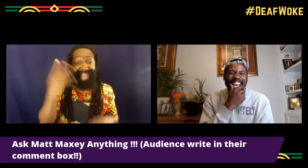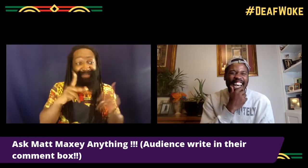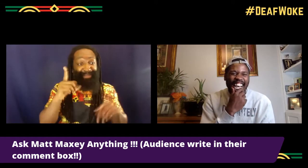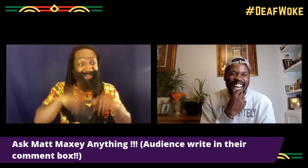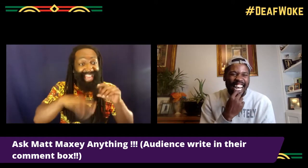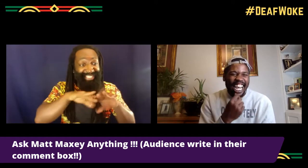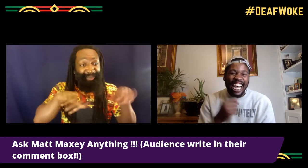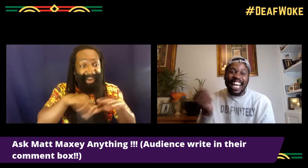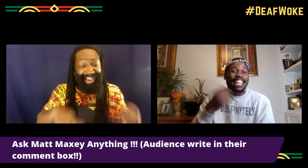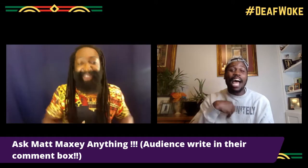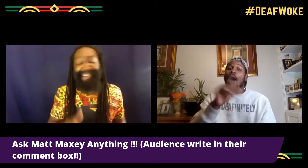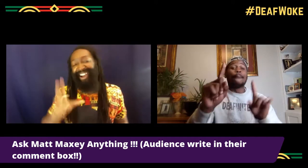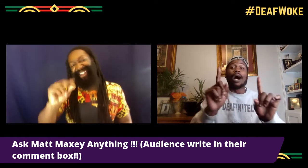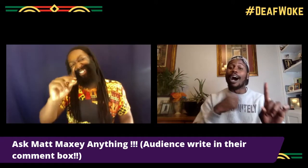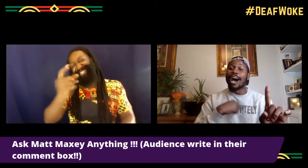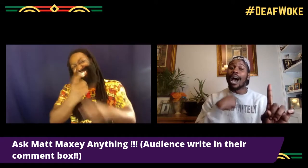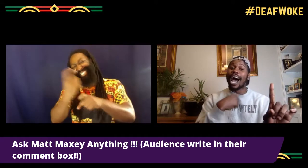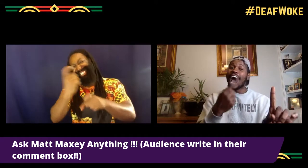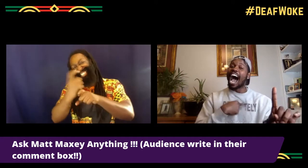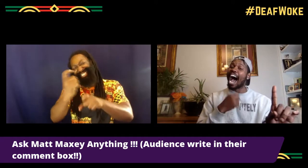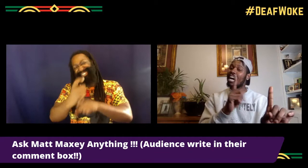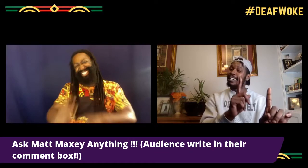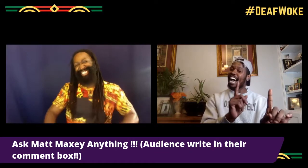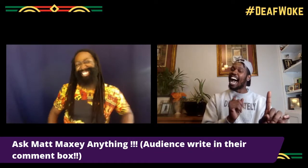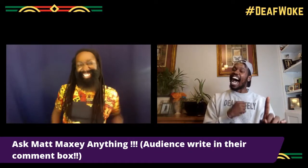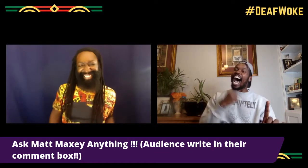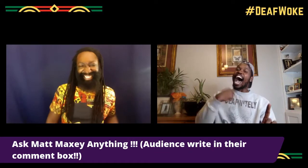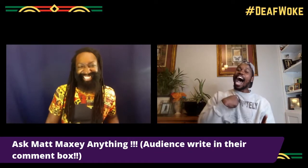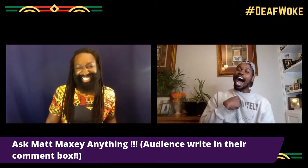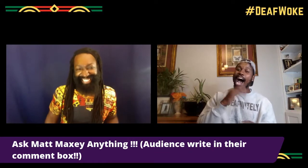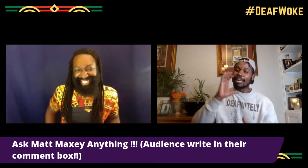I tried. So, now you were it, they say black people can't swim.